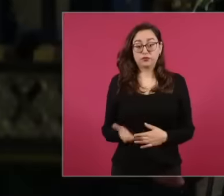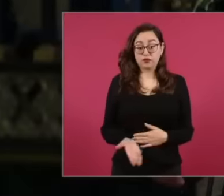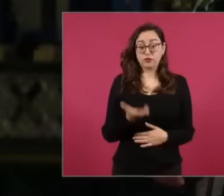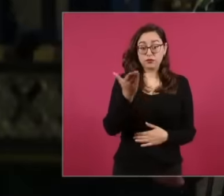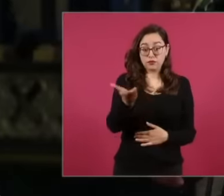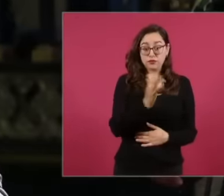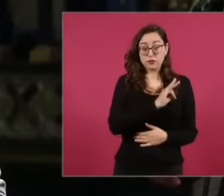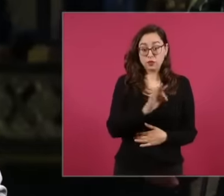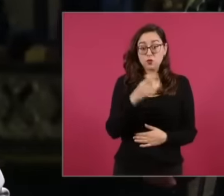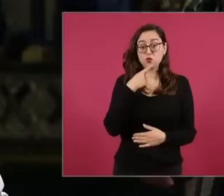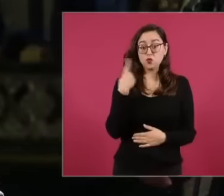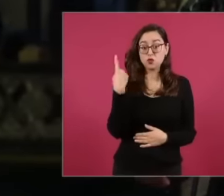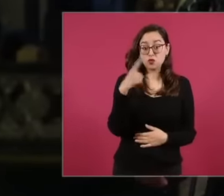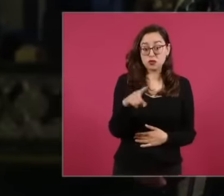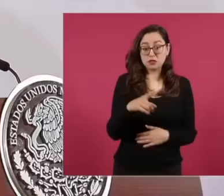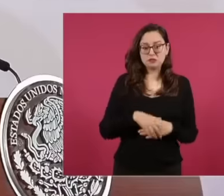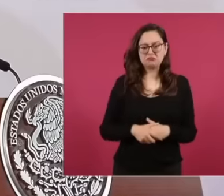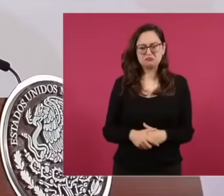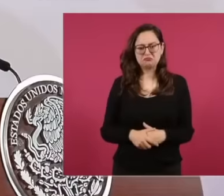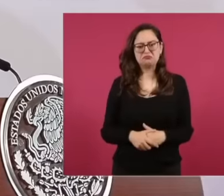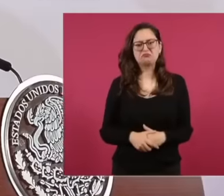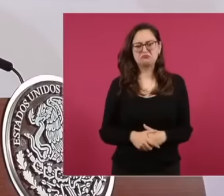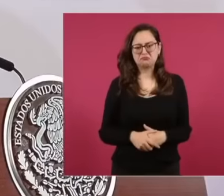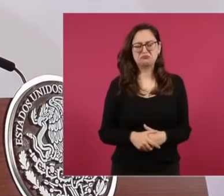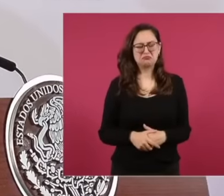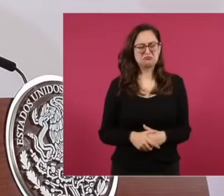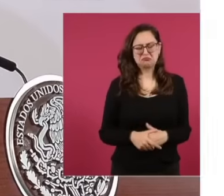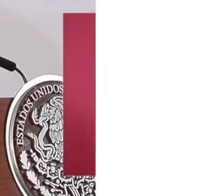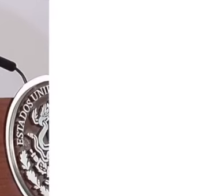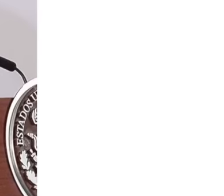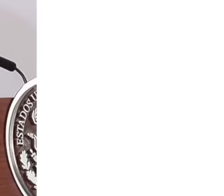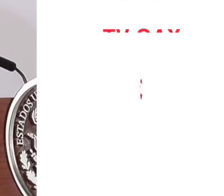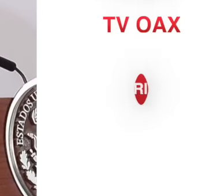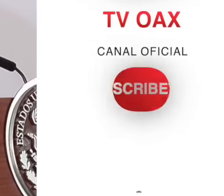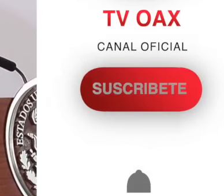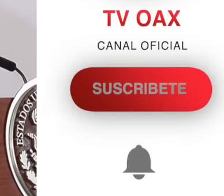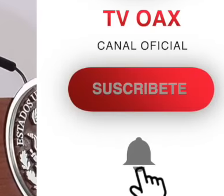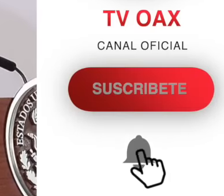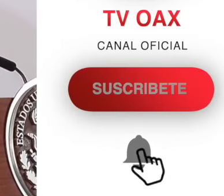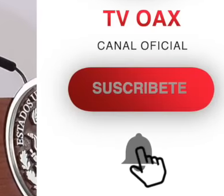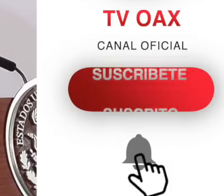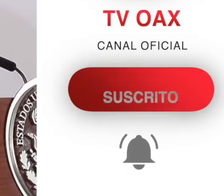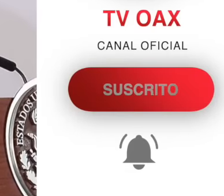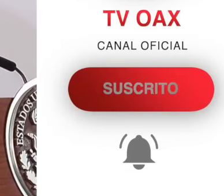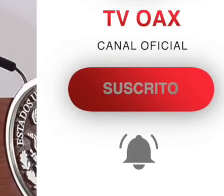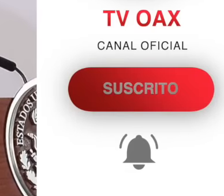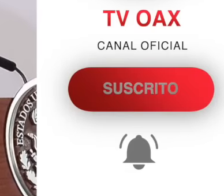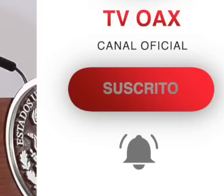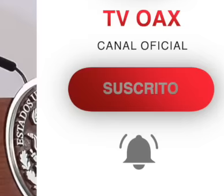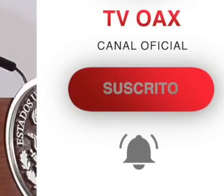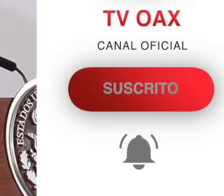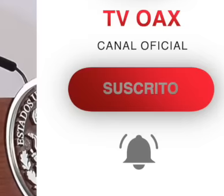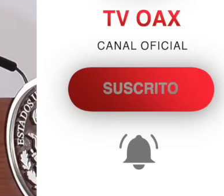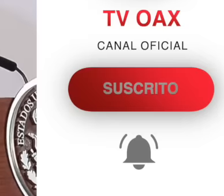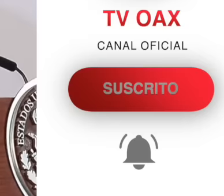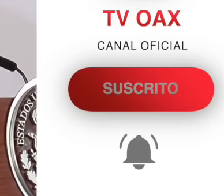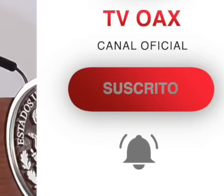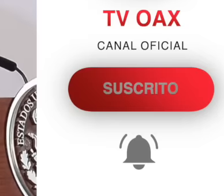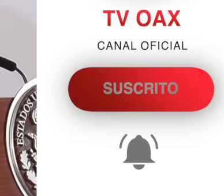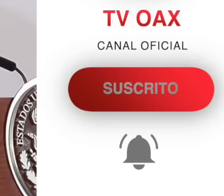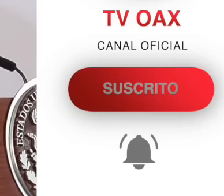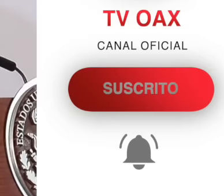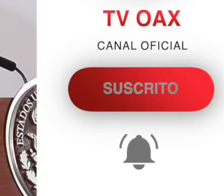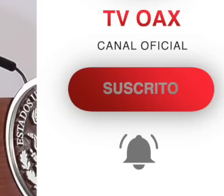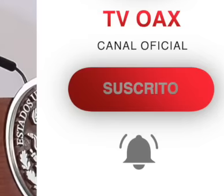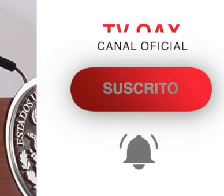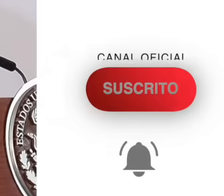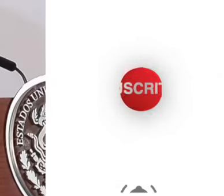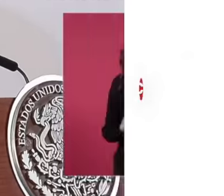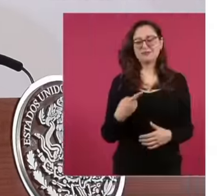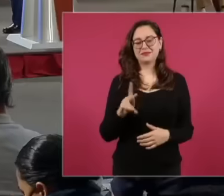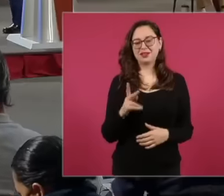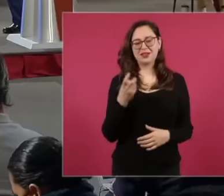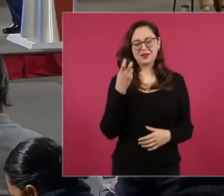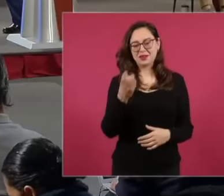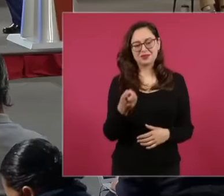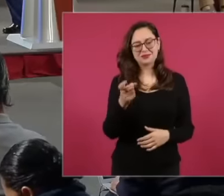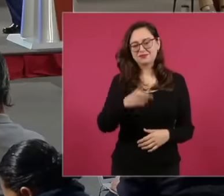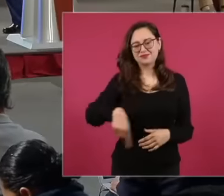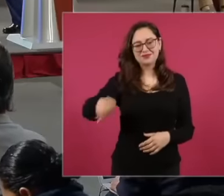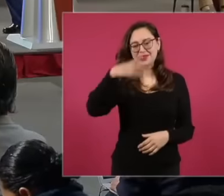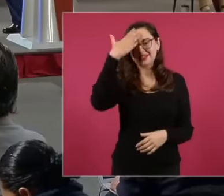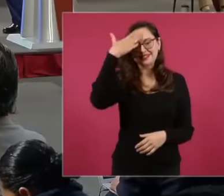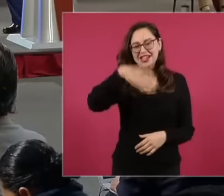contributing Yes yes, let the prosecutor do it Yes, but it is not the purpose It is